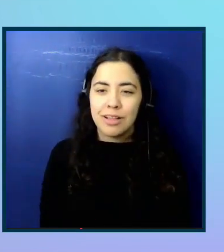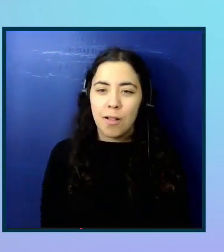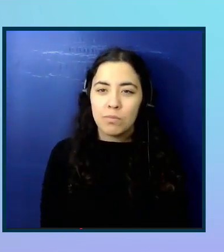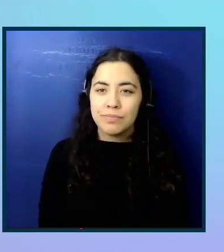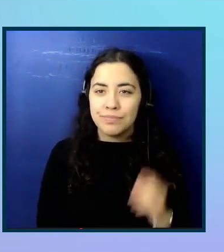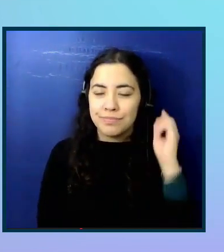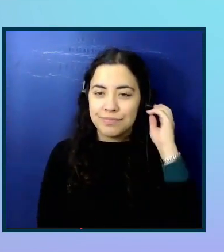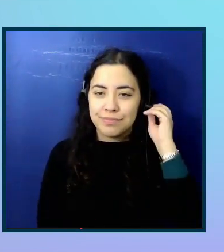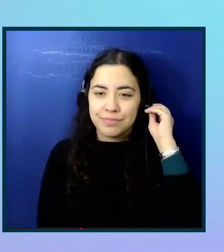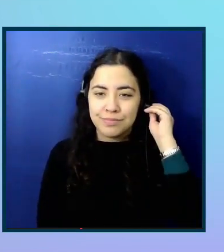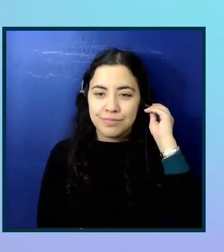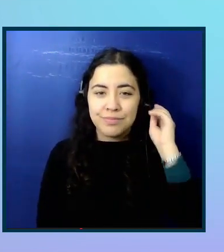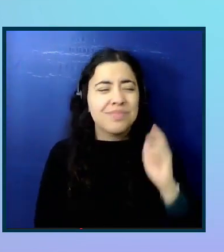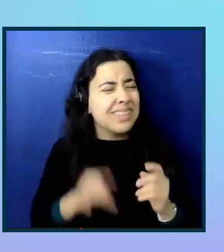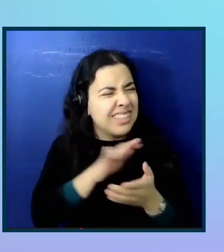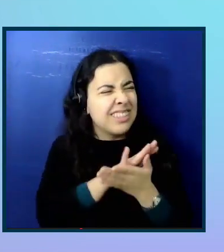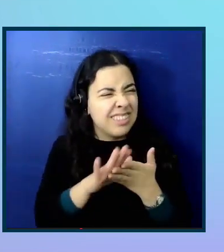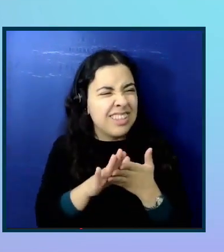That's a very nice way of, of putting it. Thanks, Stephanie.